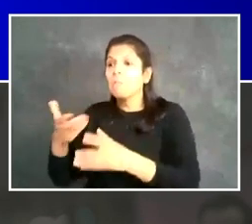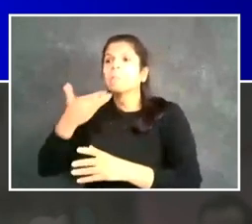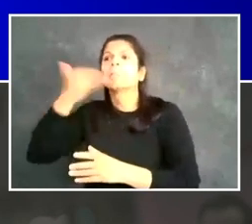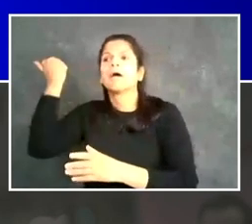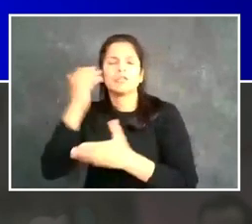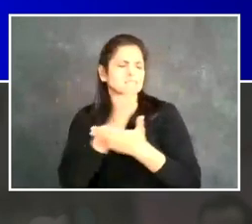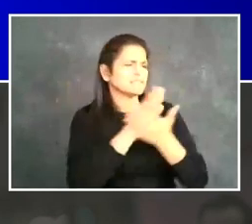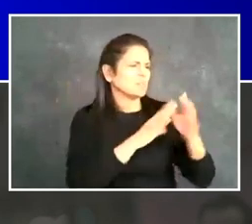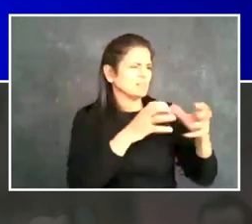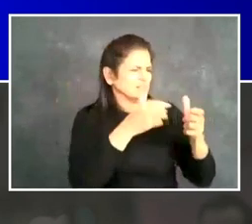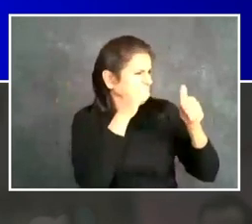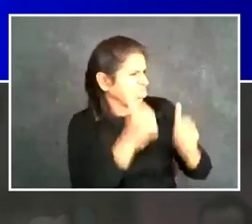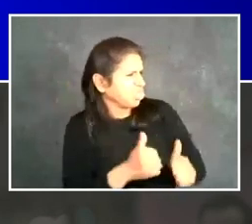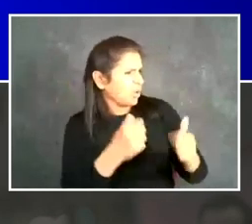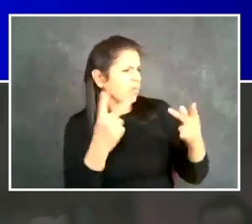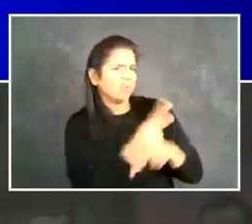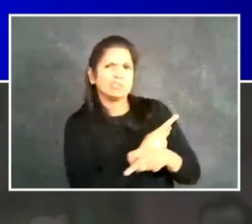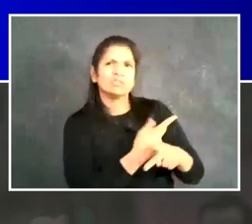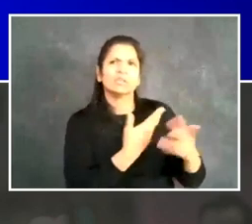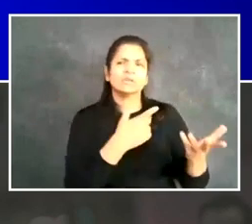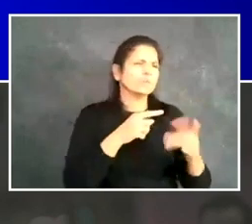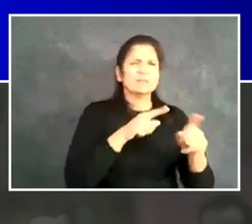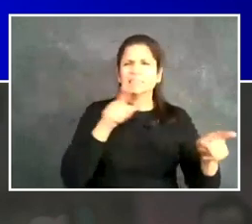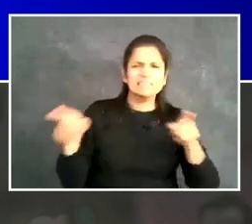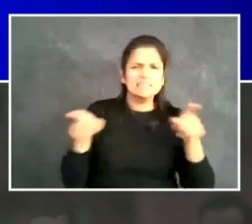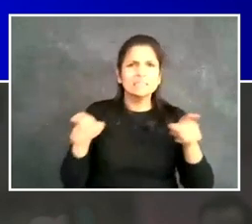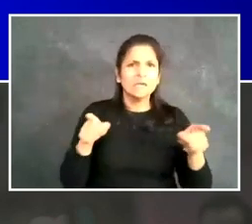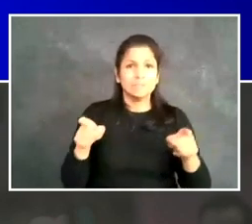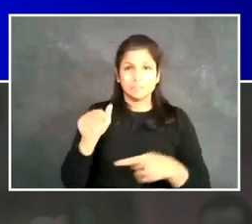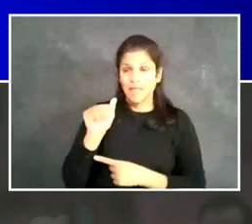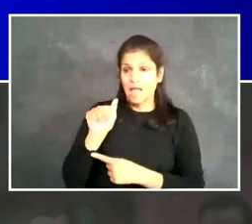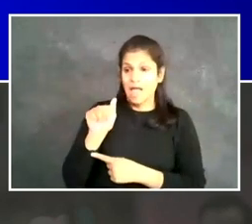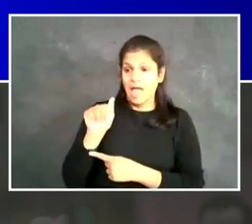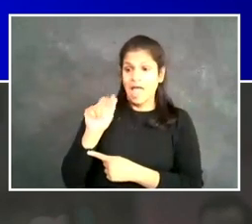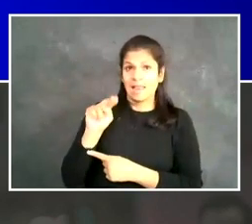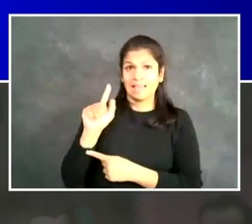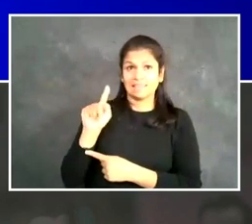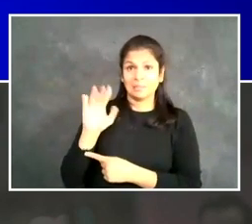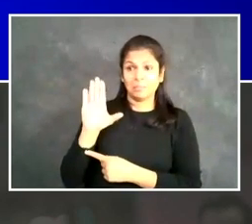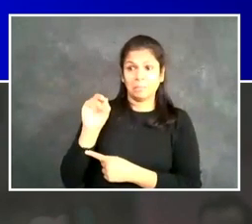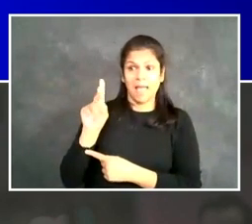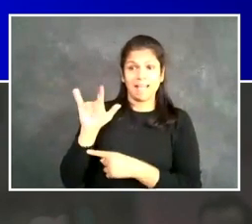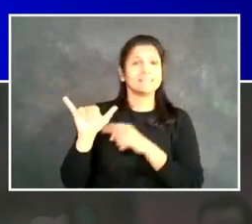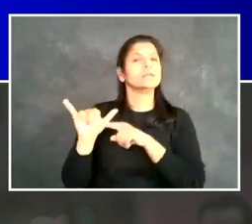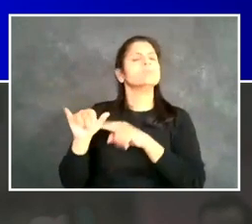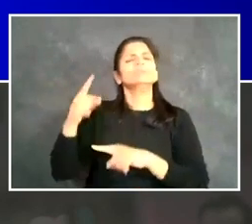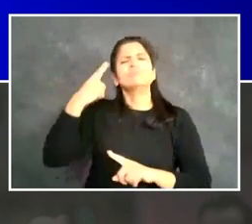INDICATION OF WHETHER YOU HAVE BEEN INFECTED BY THE